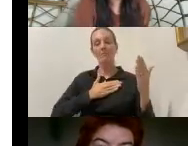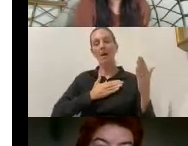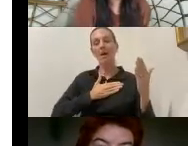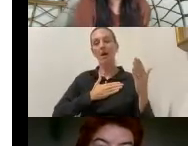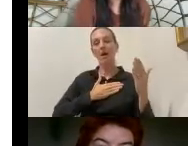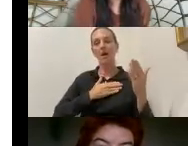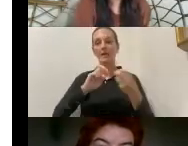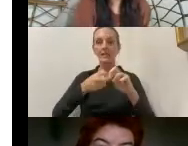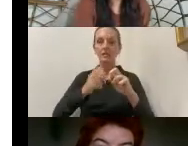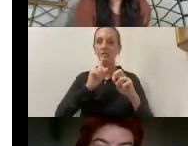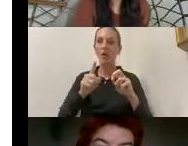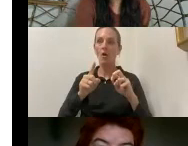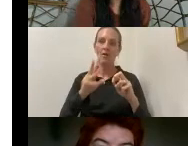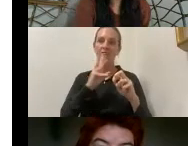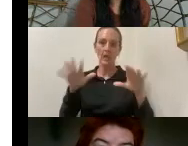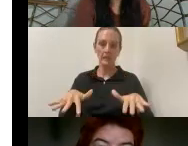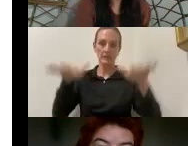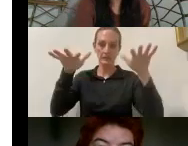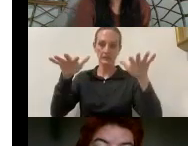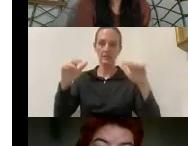We’re in a flood plain where mudslides happen.